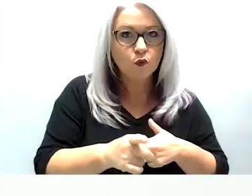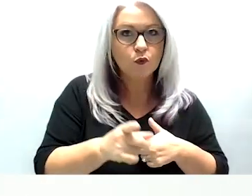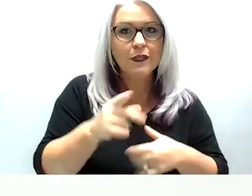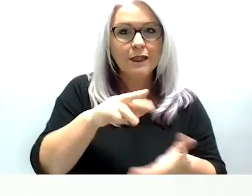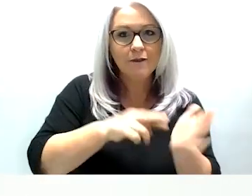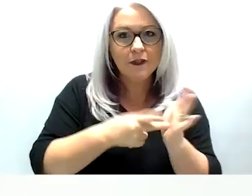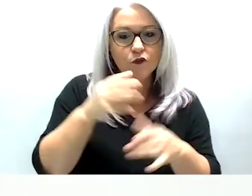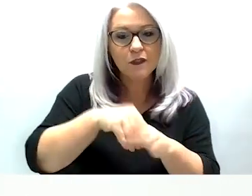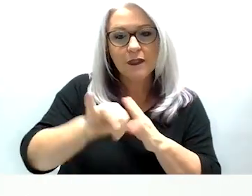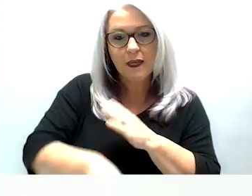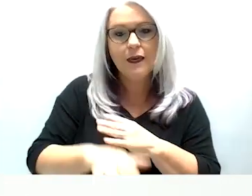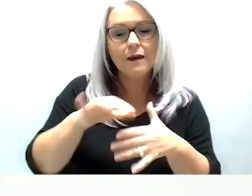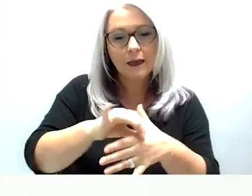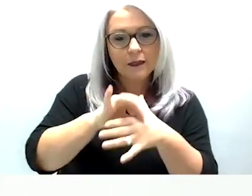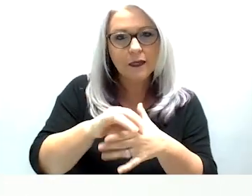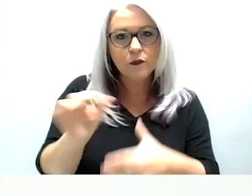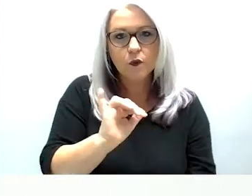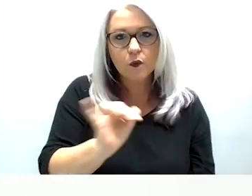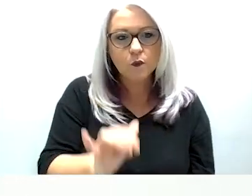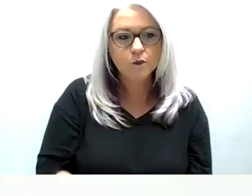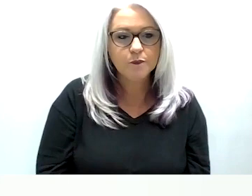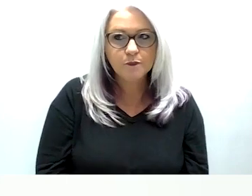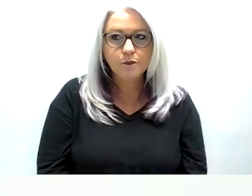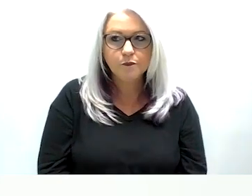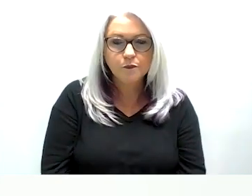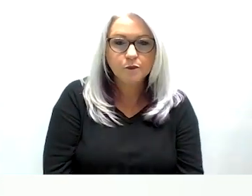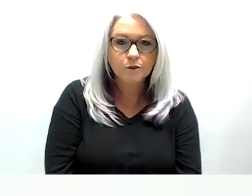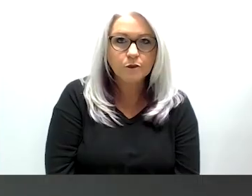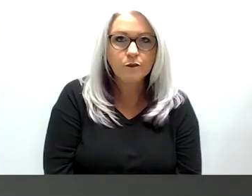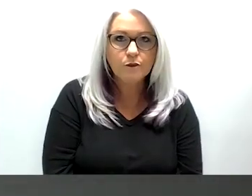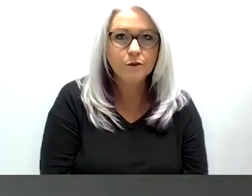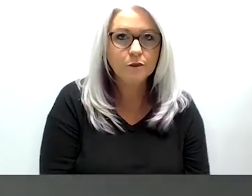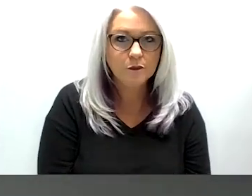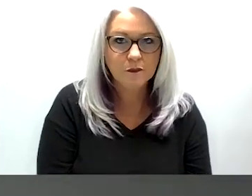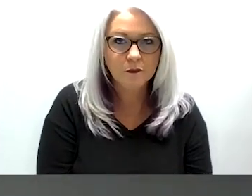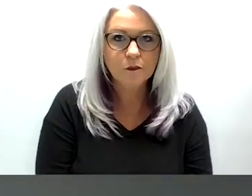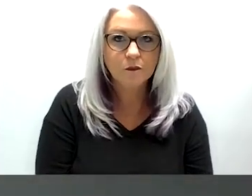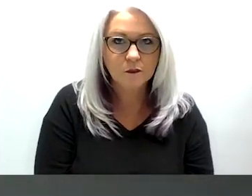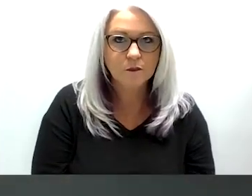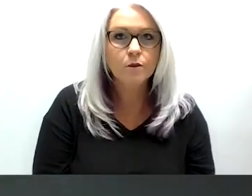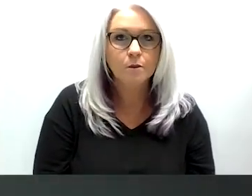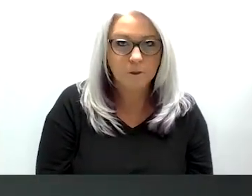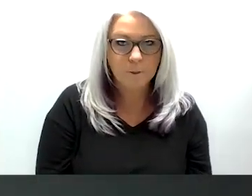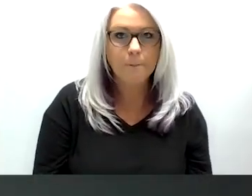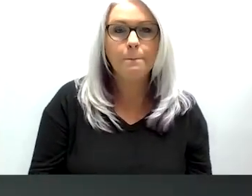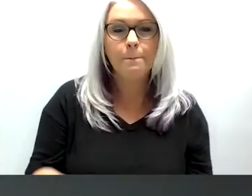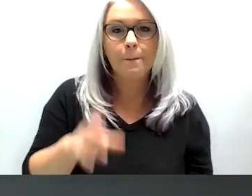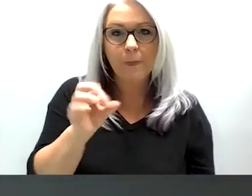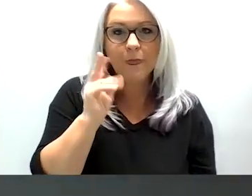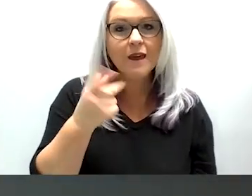contexts as well. Thank you both Meagan asks Lisa if you